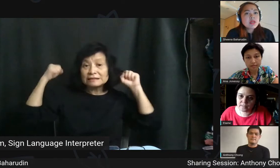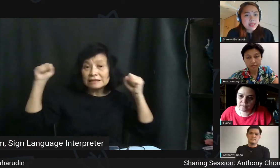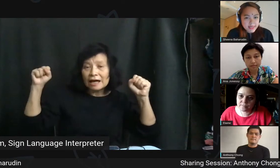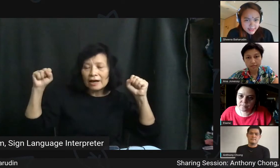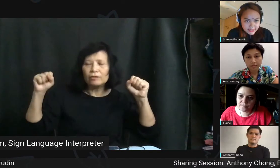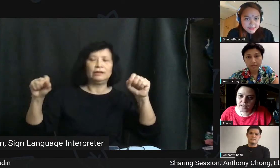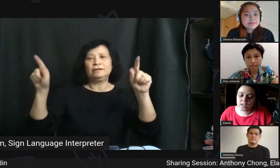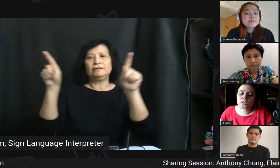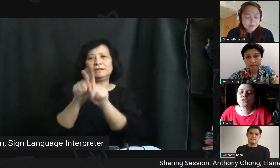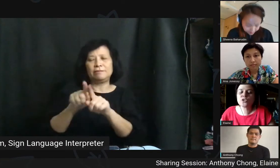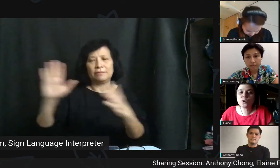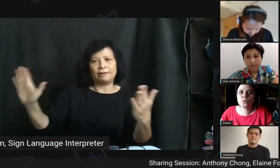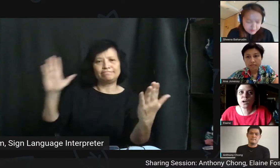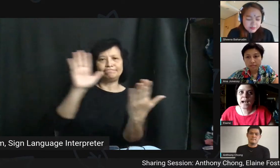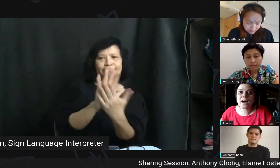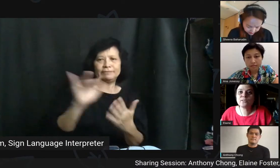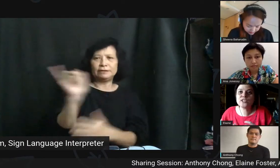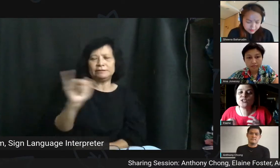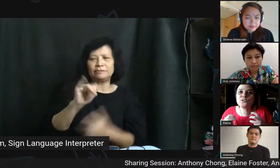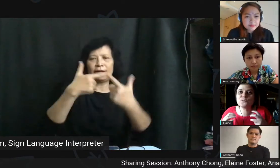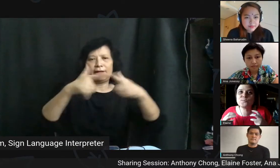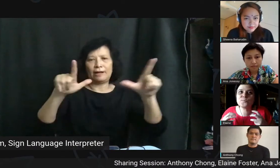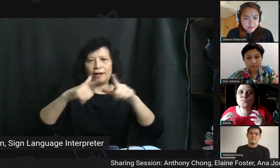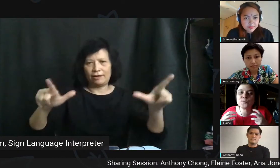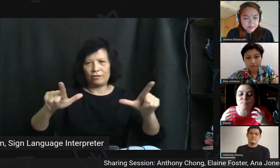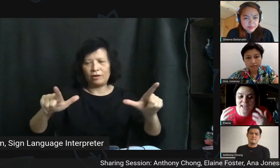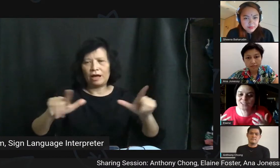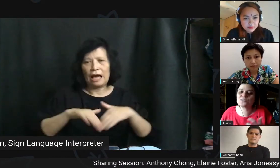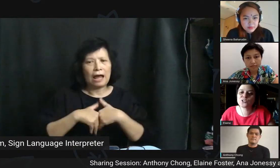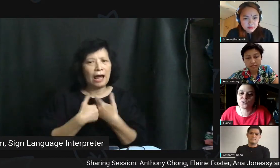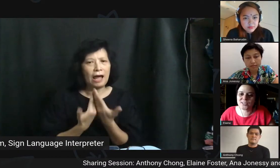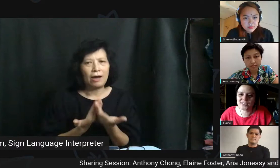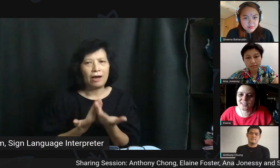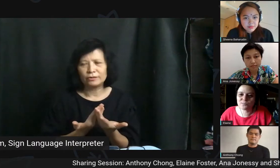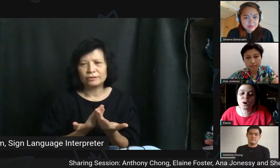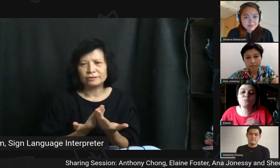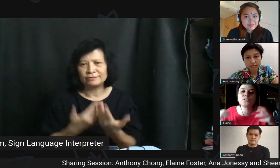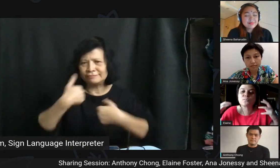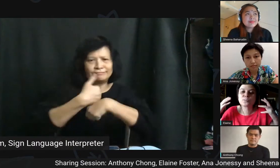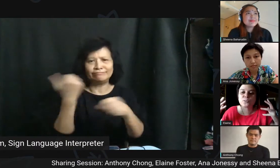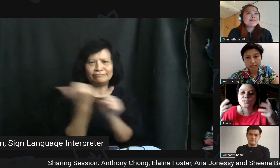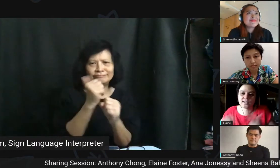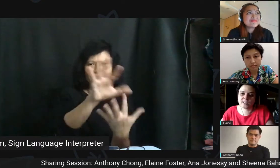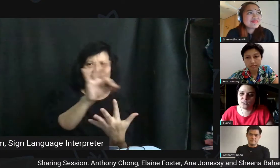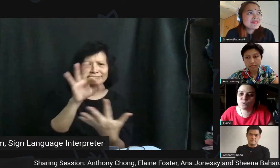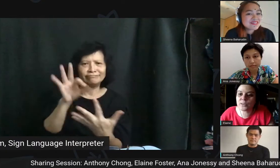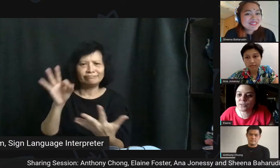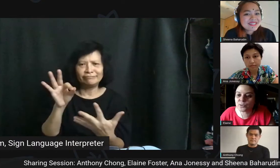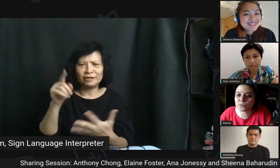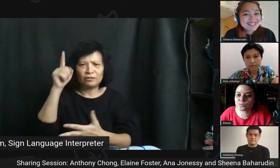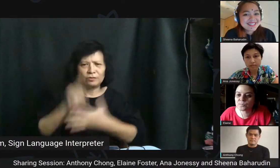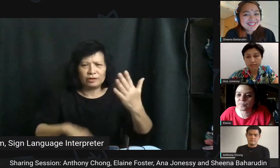Yes. So did you make those choices? What was the process that you went through?